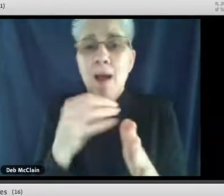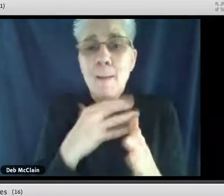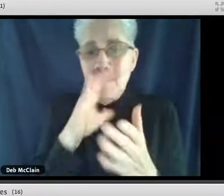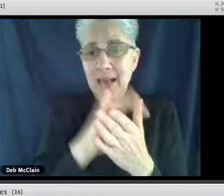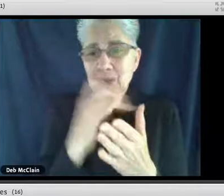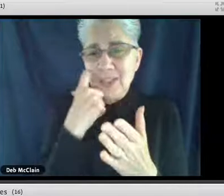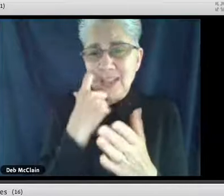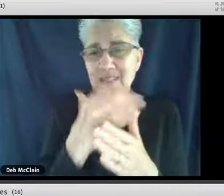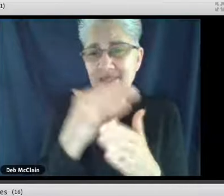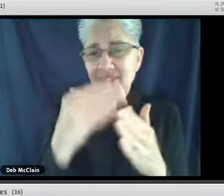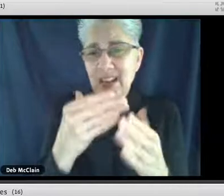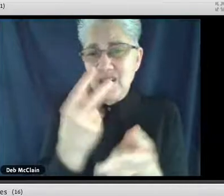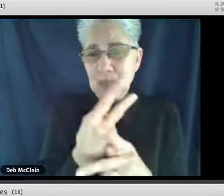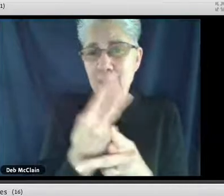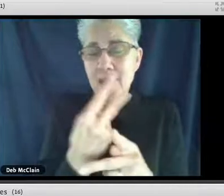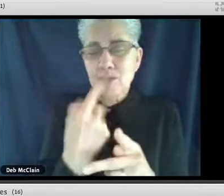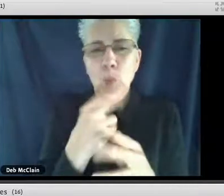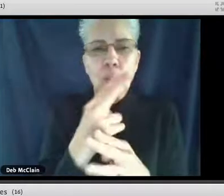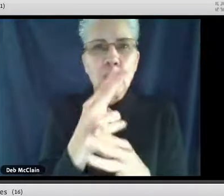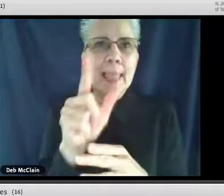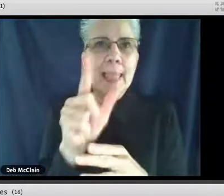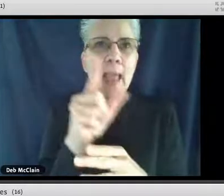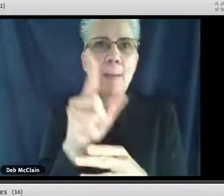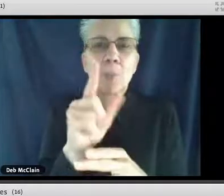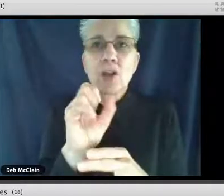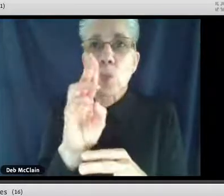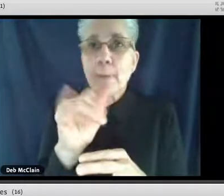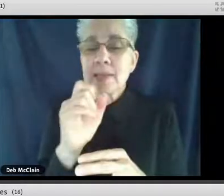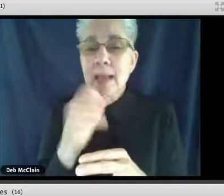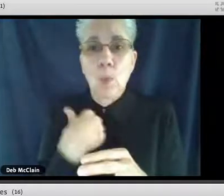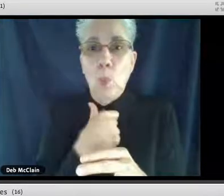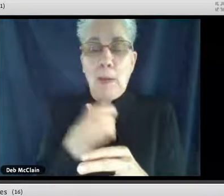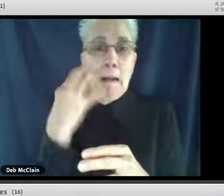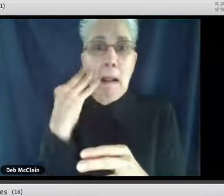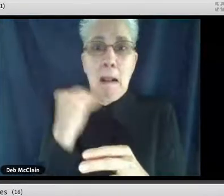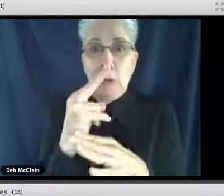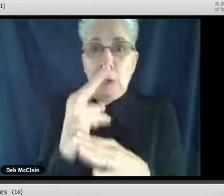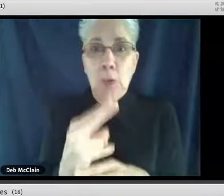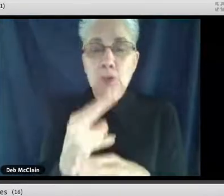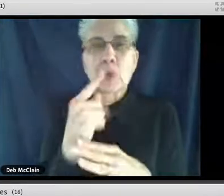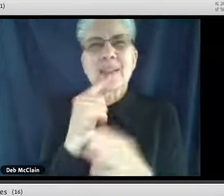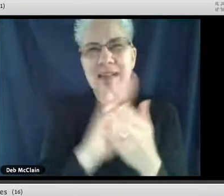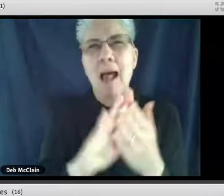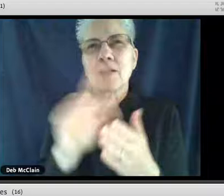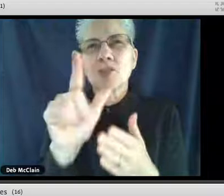so we were using a library's website that we're not familiar with because it was his college library because he kept asking me for articles,